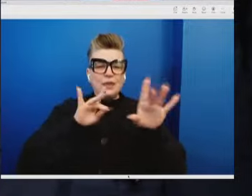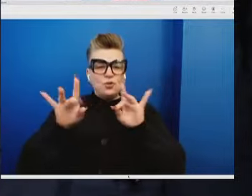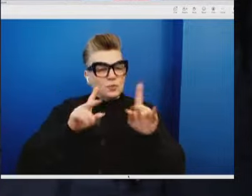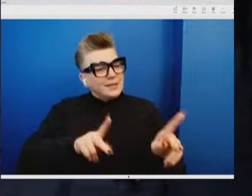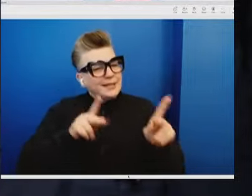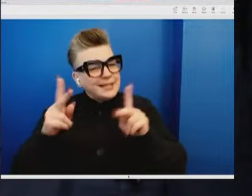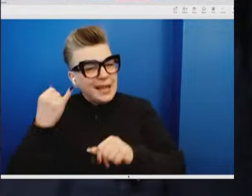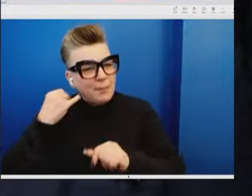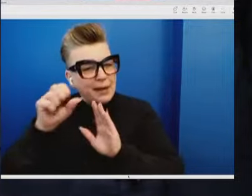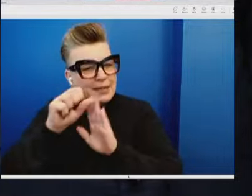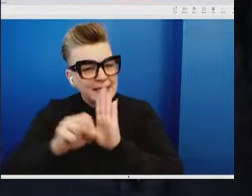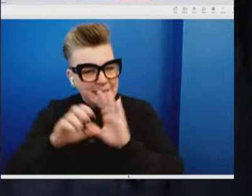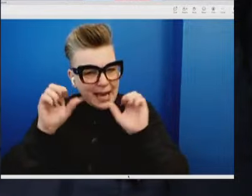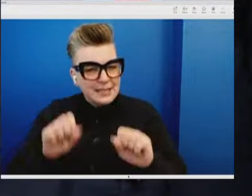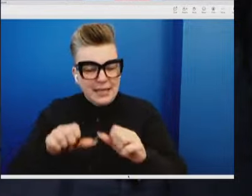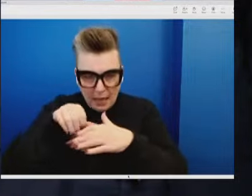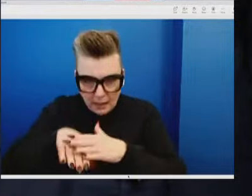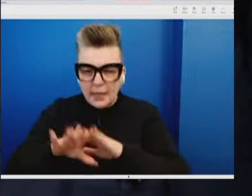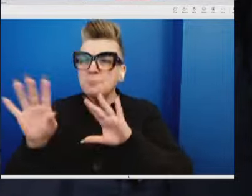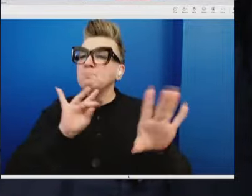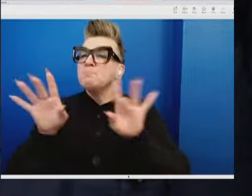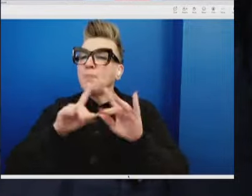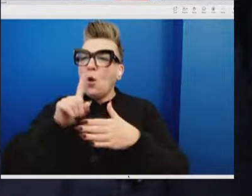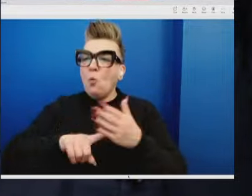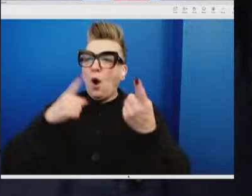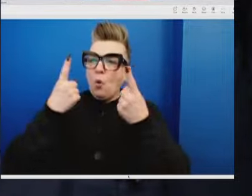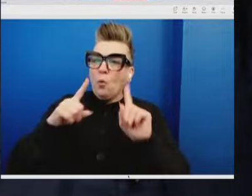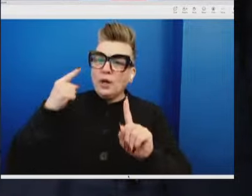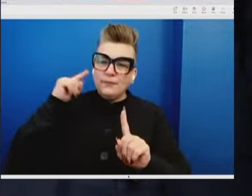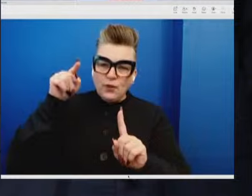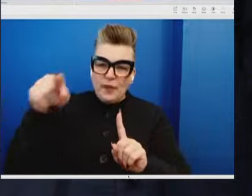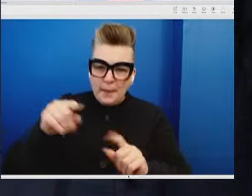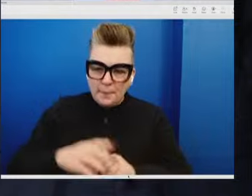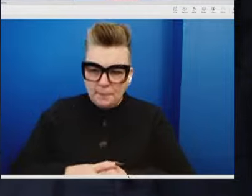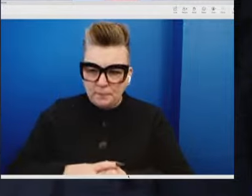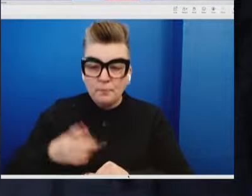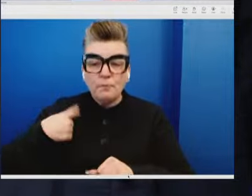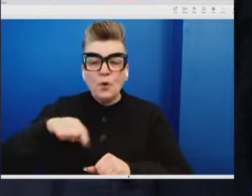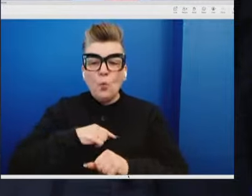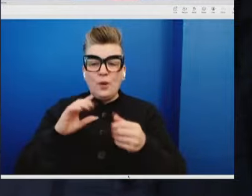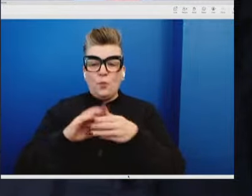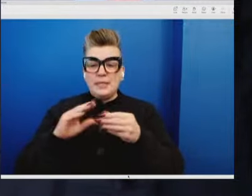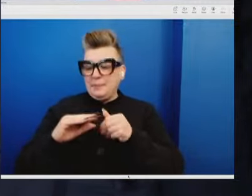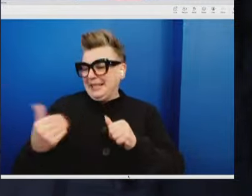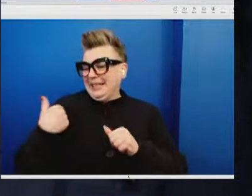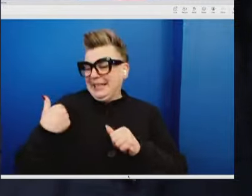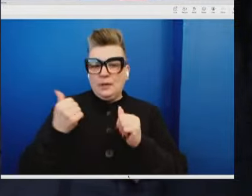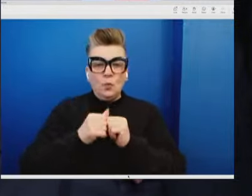And we were speaking earlier this year with Dan about this process, and Dan said,